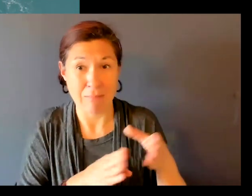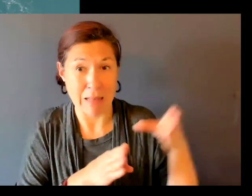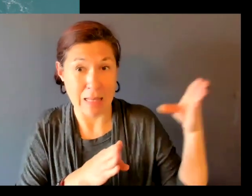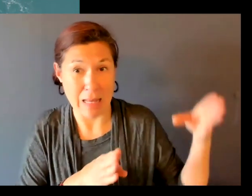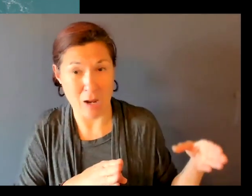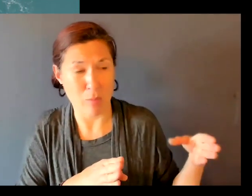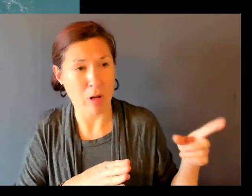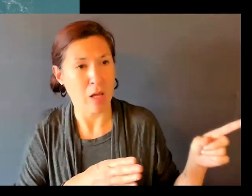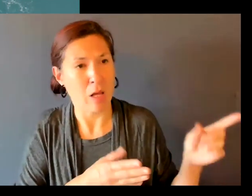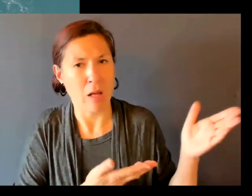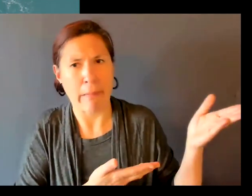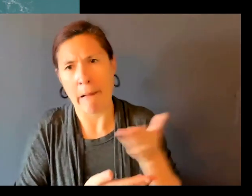And that is one of the big issues I saw is the use of pesticides in these landscapes that surround our homes and therefore reduce biodiversity, uhm, and if we are able to increase biodiversity in people's homes, that is a lot of space. So, yeah, just really would recommend trying to reach out to conservation districts, and see if there might be partnerships that can be made. Thanks so much.